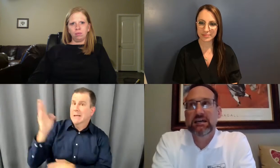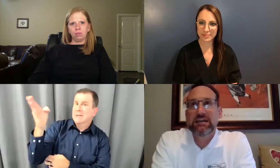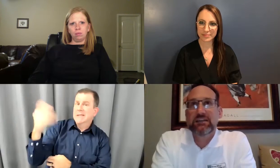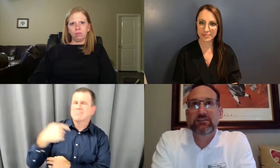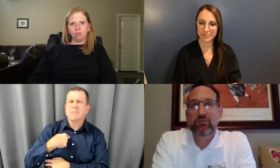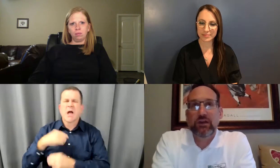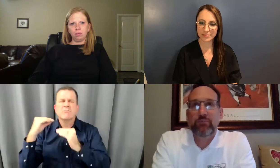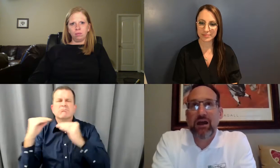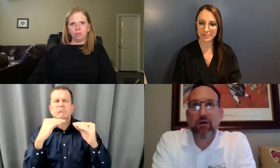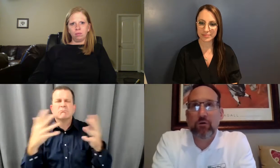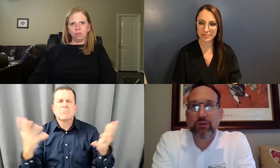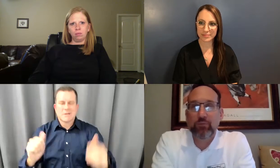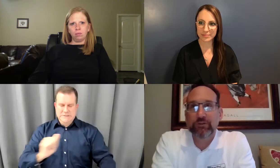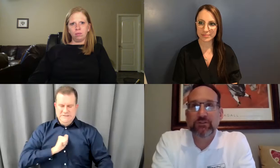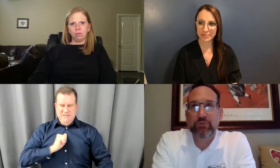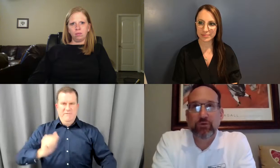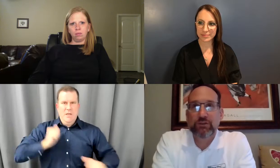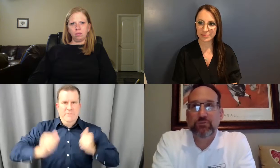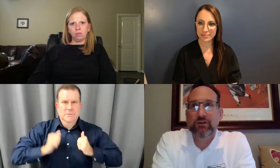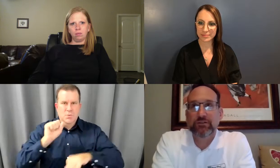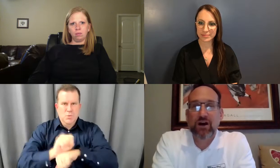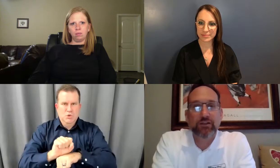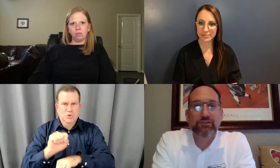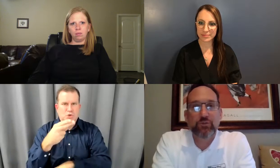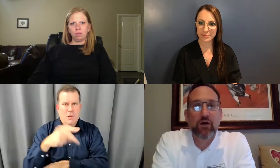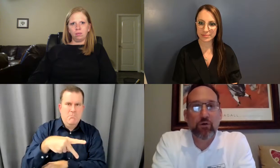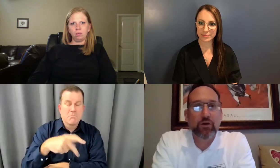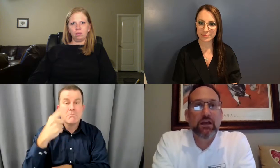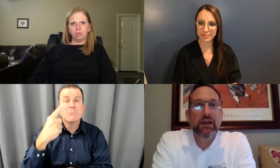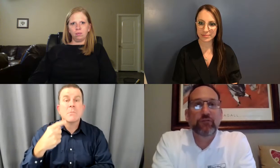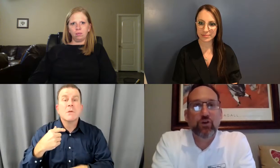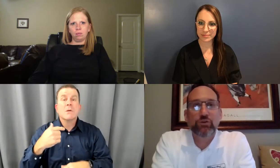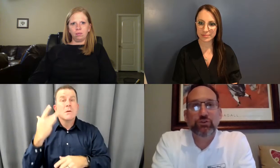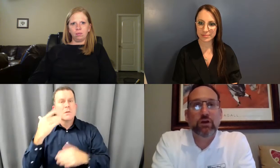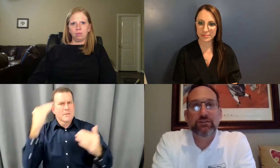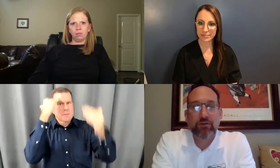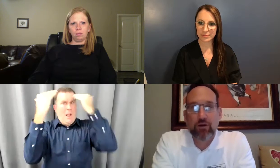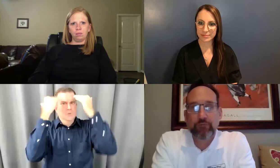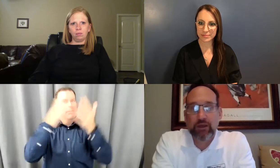is to empower people with disabilities because knowledge is power, and if you know what your rights are